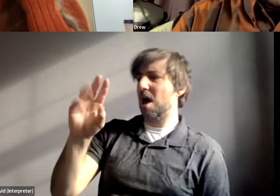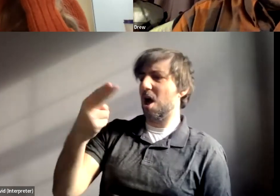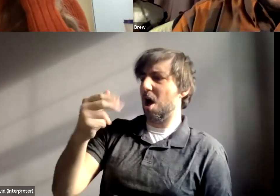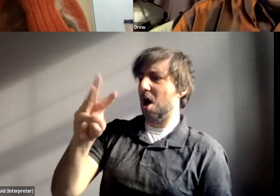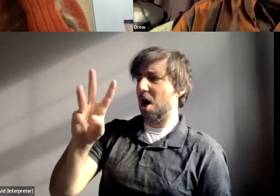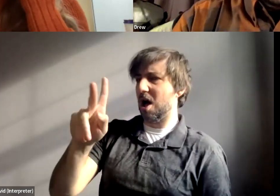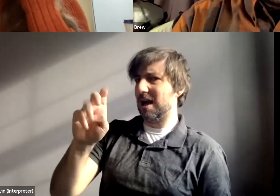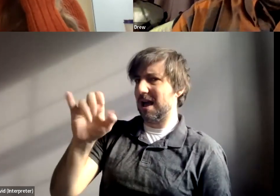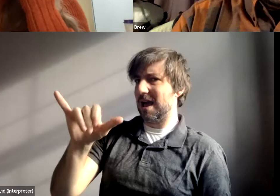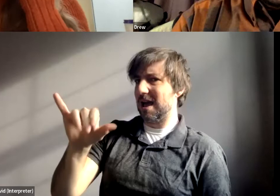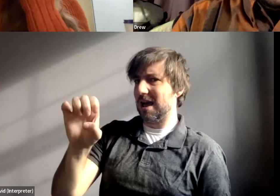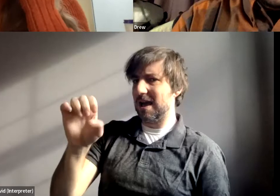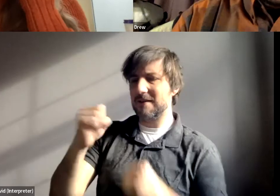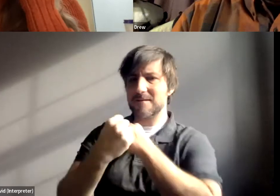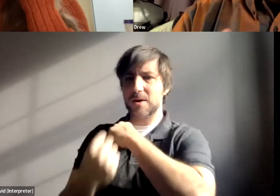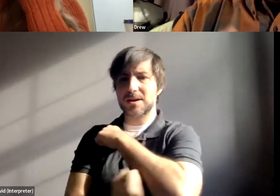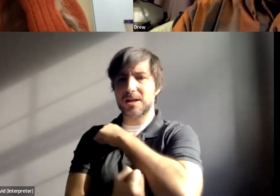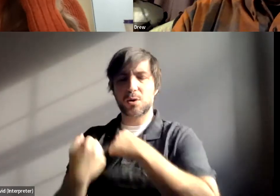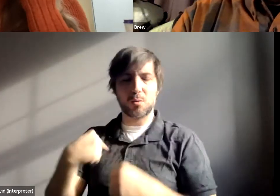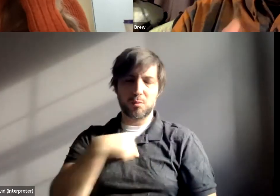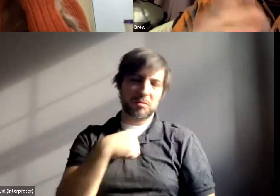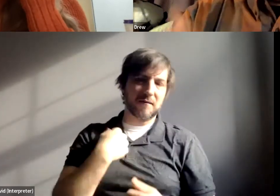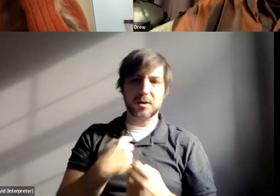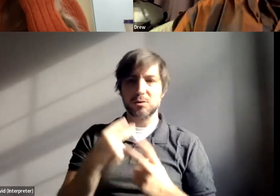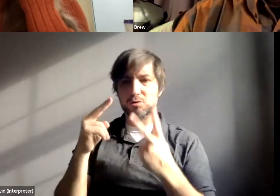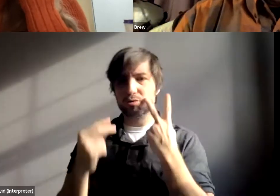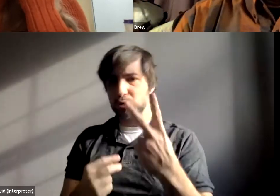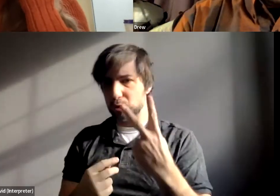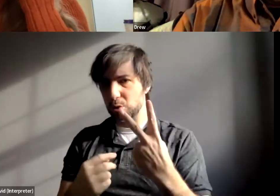that focus on two aspects